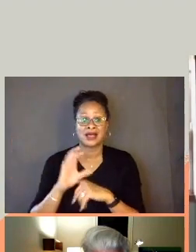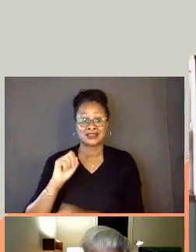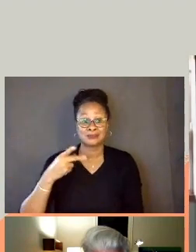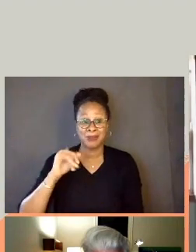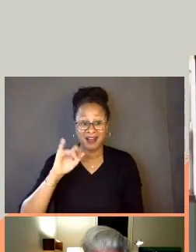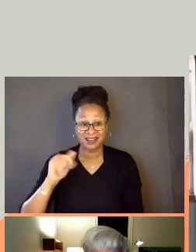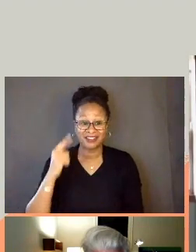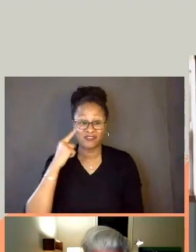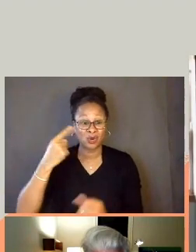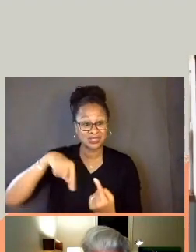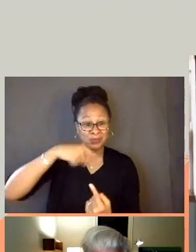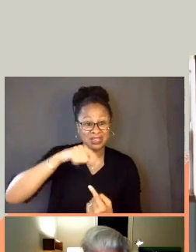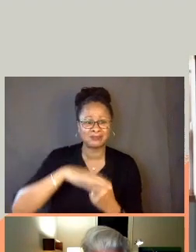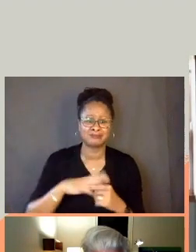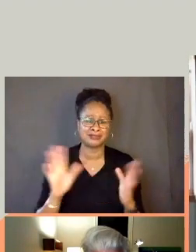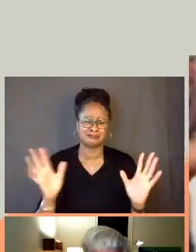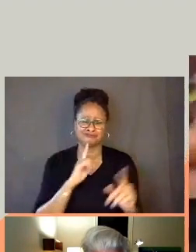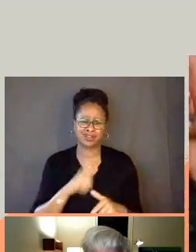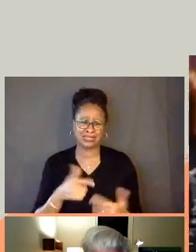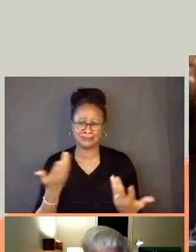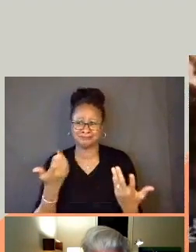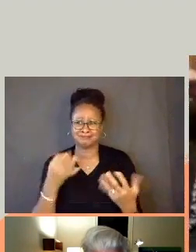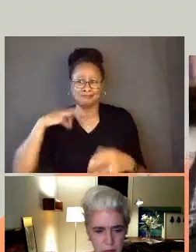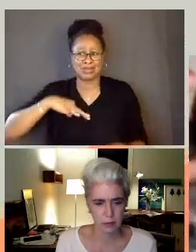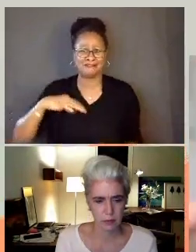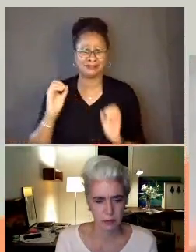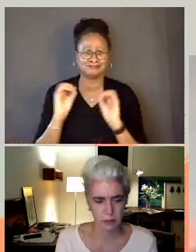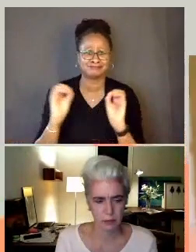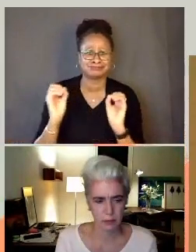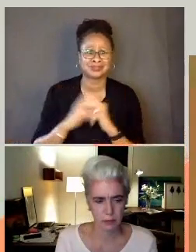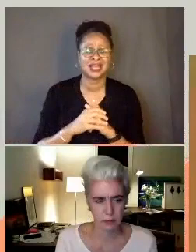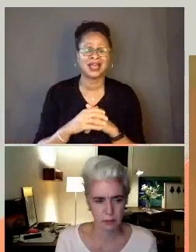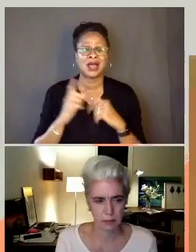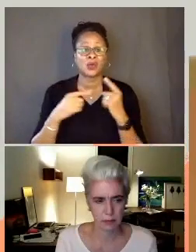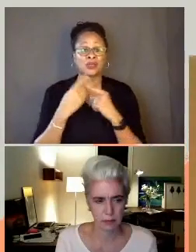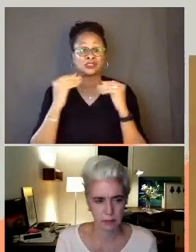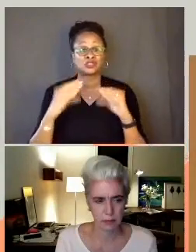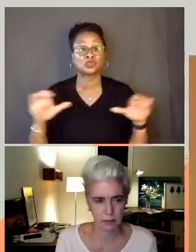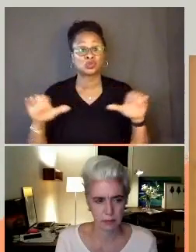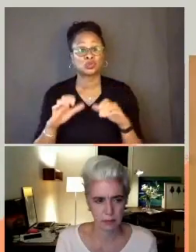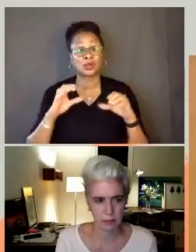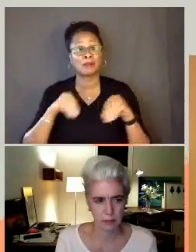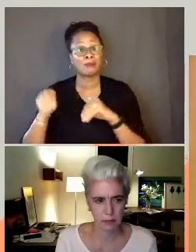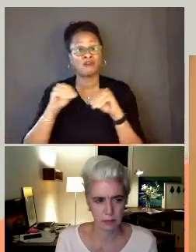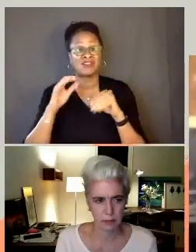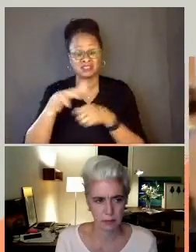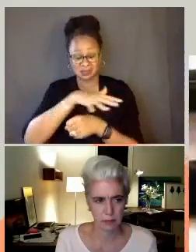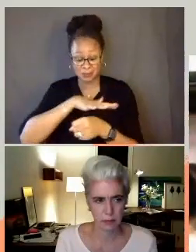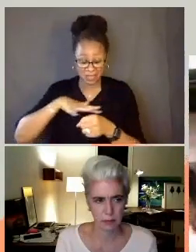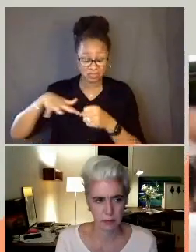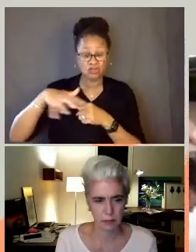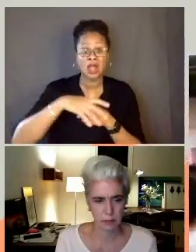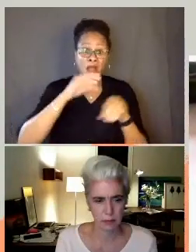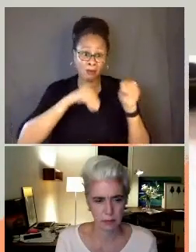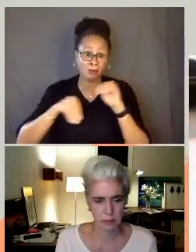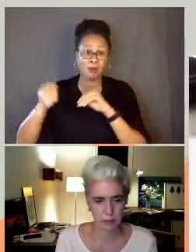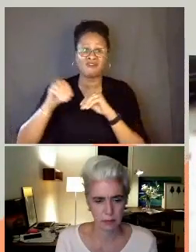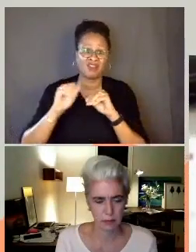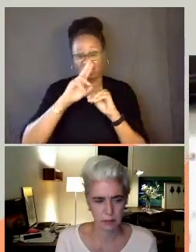But what good is it really going to do me? When a teacher is doing moves, and it's spatial, and we're moving upside down and in and around,